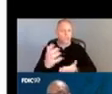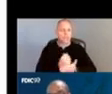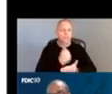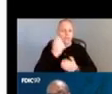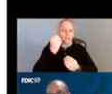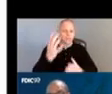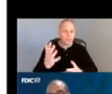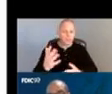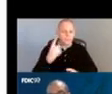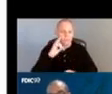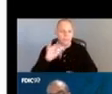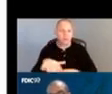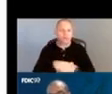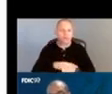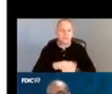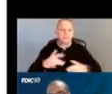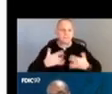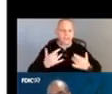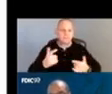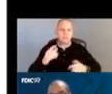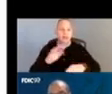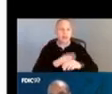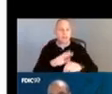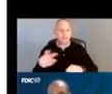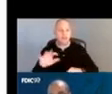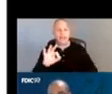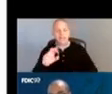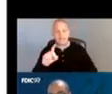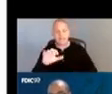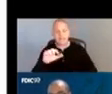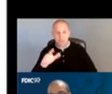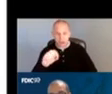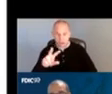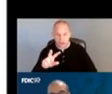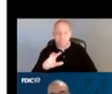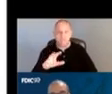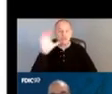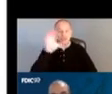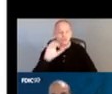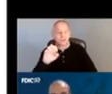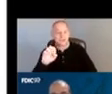events on the web site at FDIC.gov and search for events. However, if you have questions